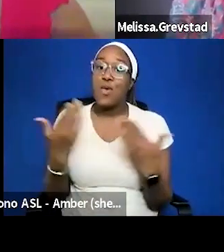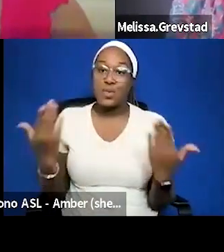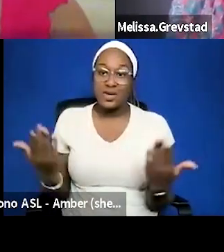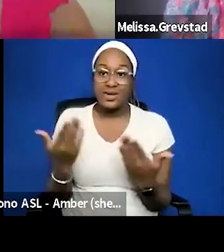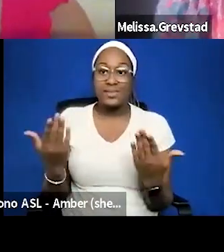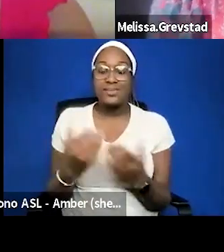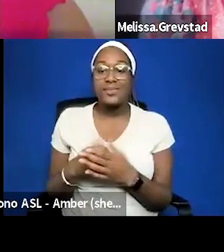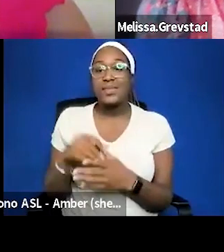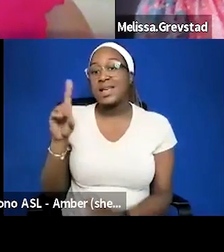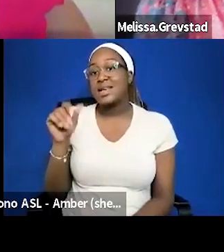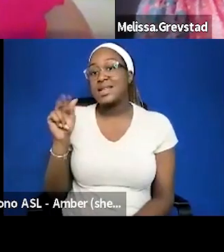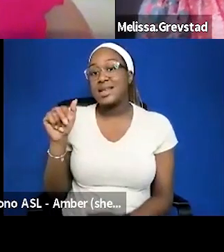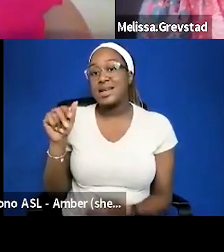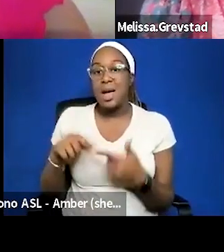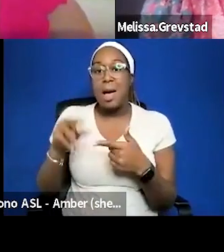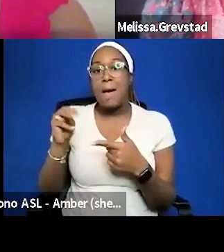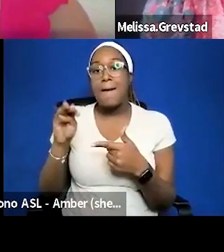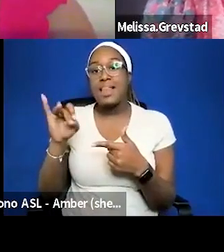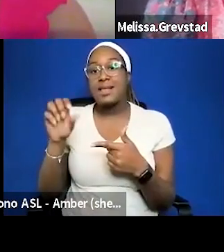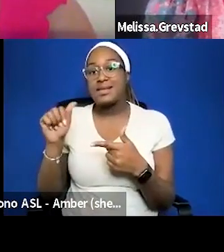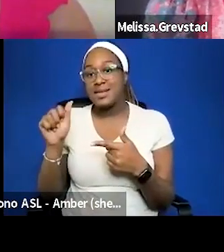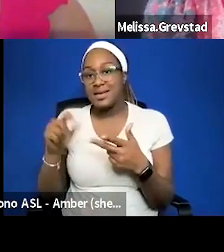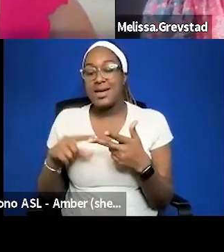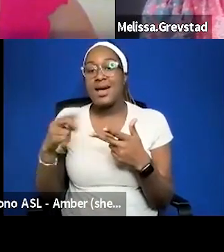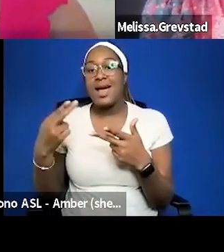Dana, Melissa and Hannah, our interpreters from Pro-Bono ASL